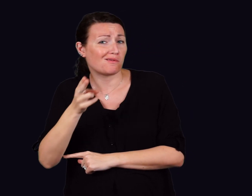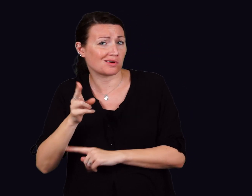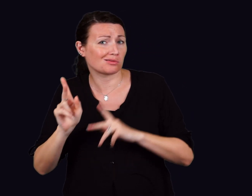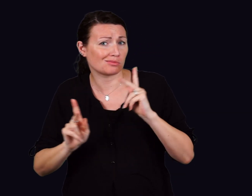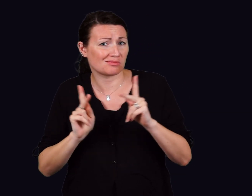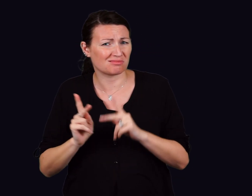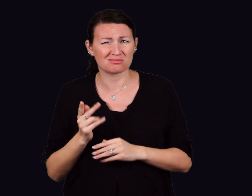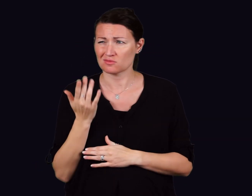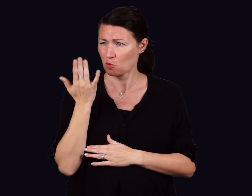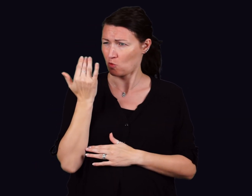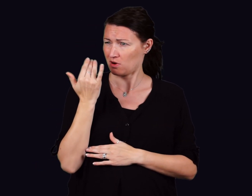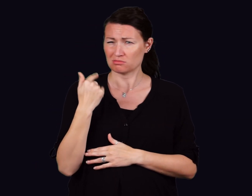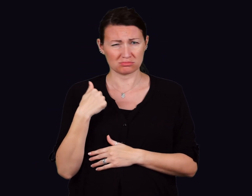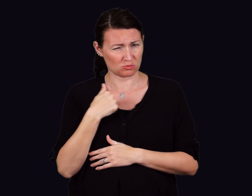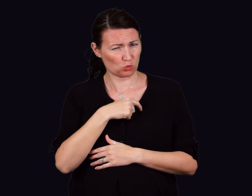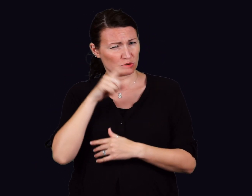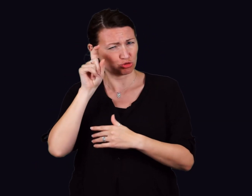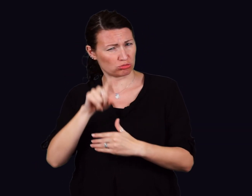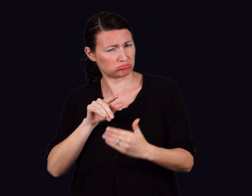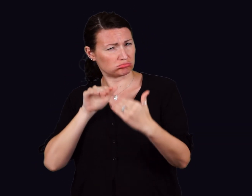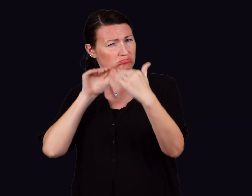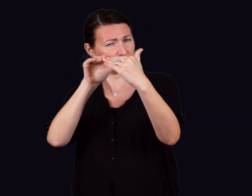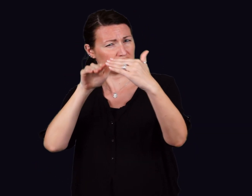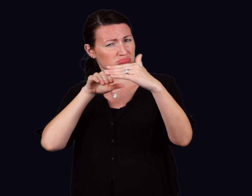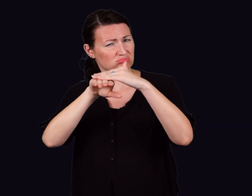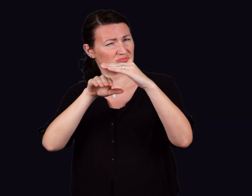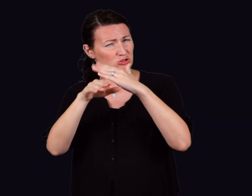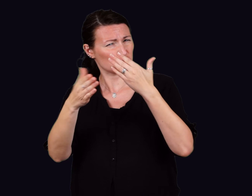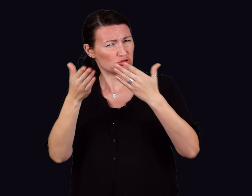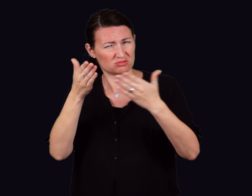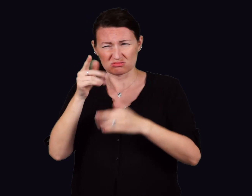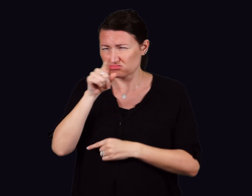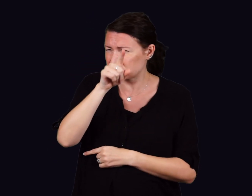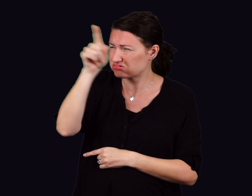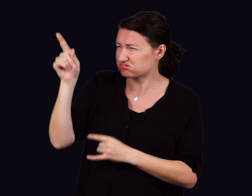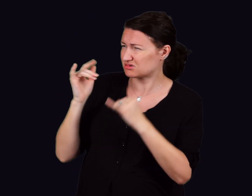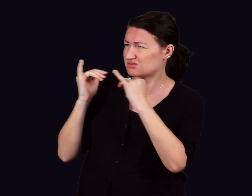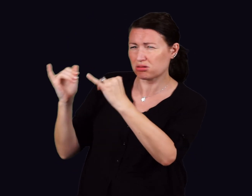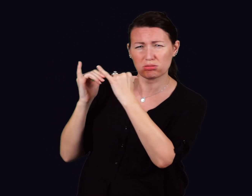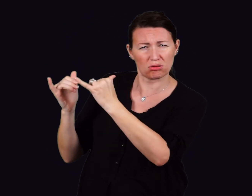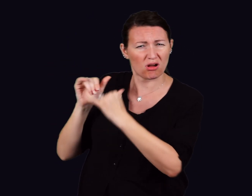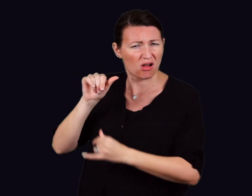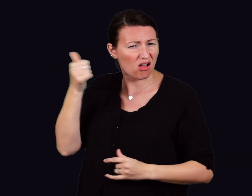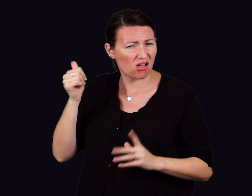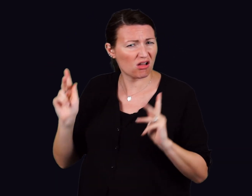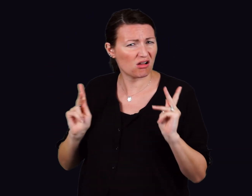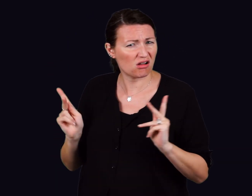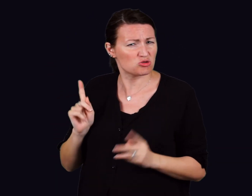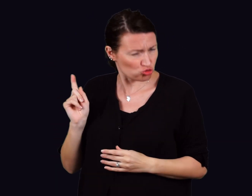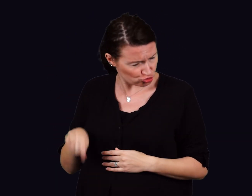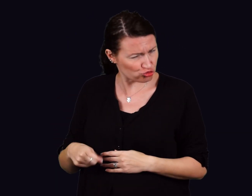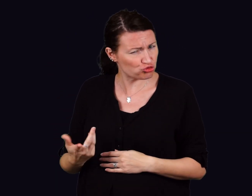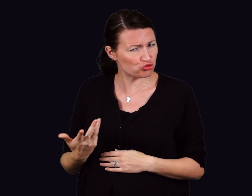so that we can receive government services from the same agencies as everyone else.